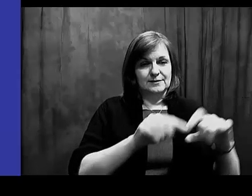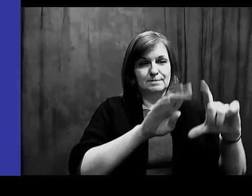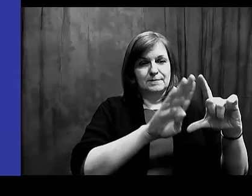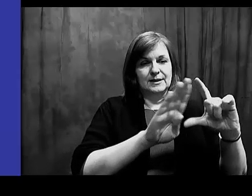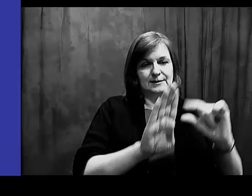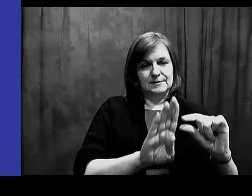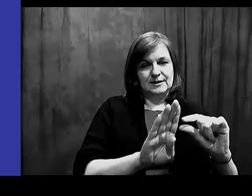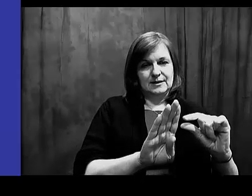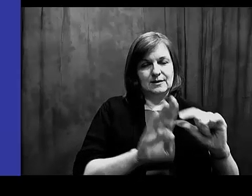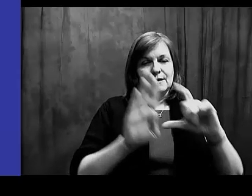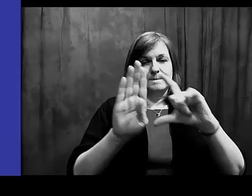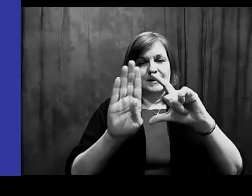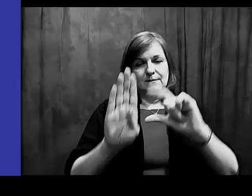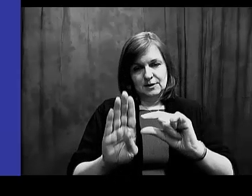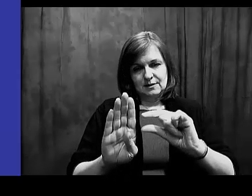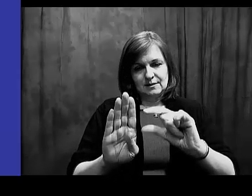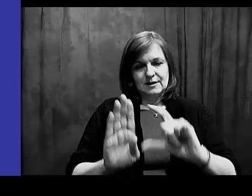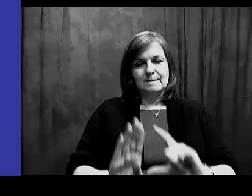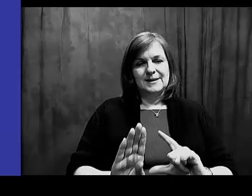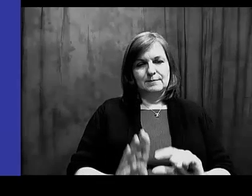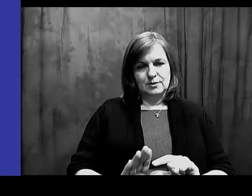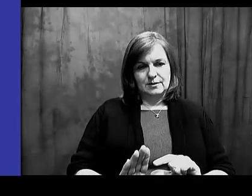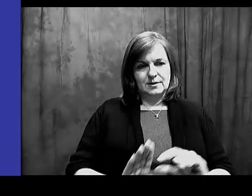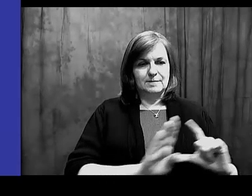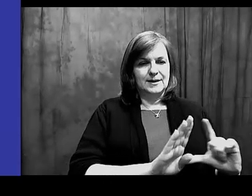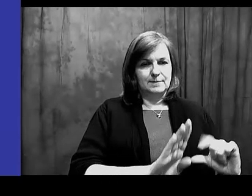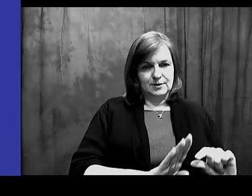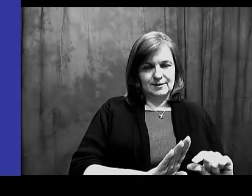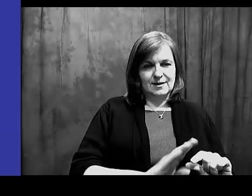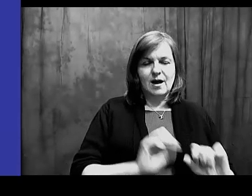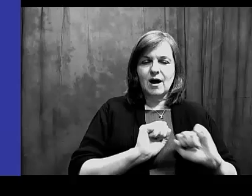and every block is big little [Bb]